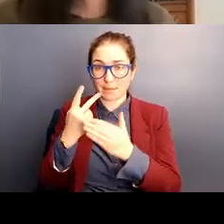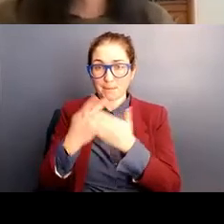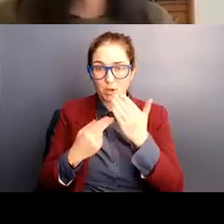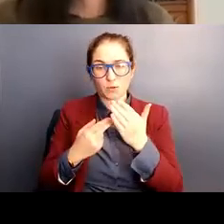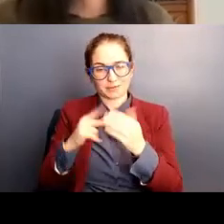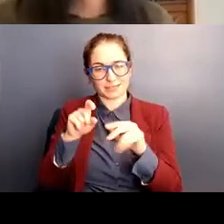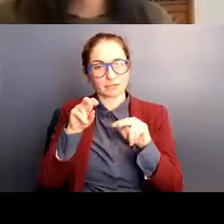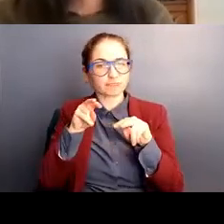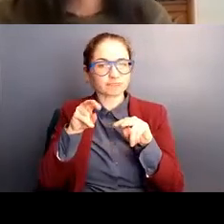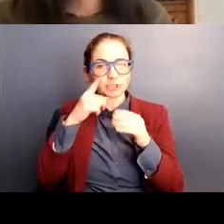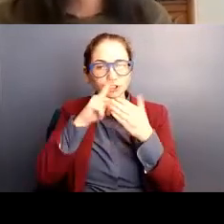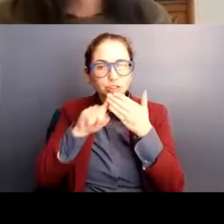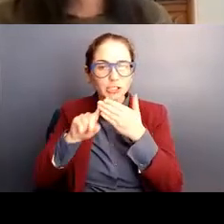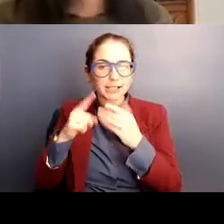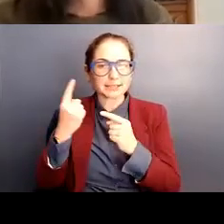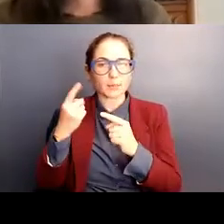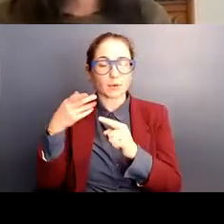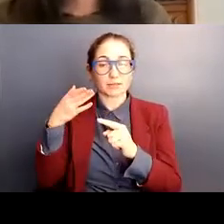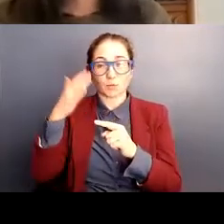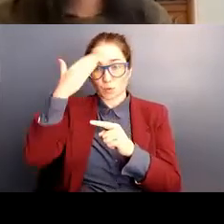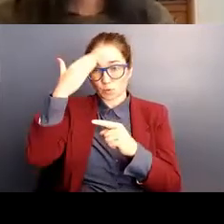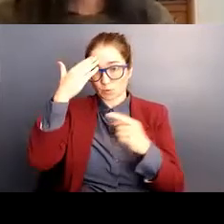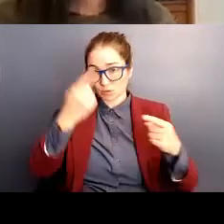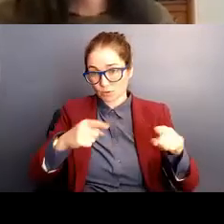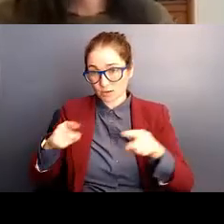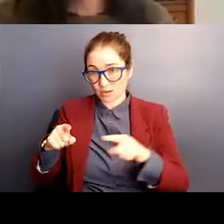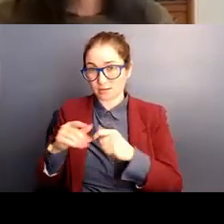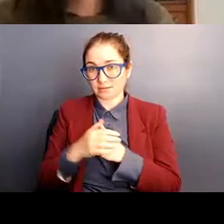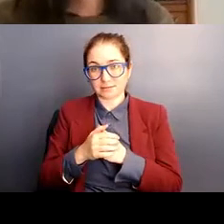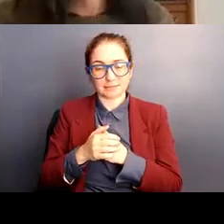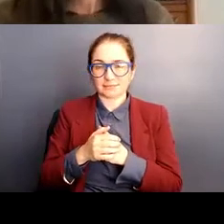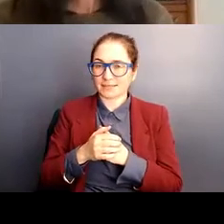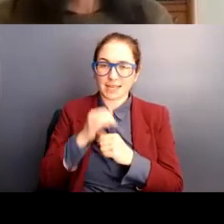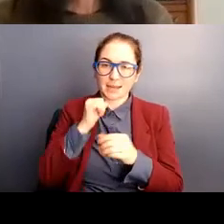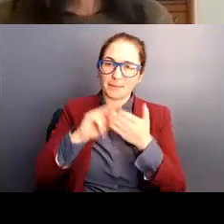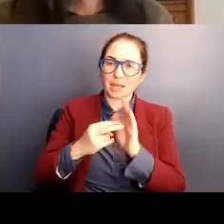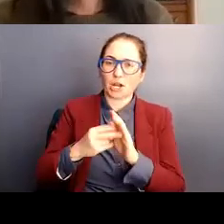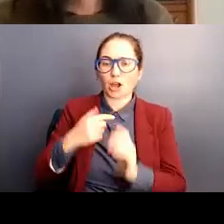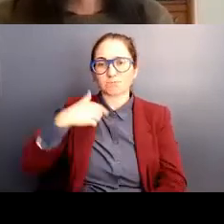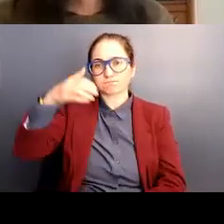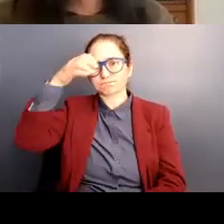by somebody who knows what's going on. It doesn't mean that you know everything. But it -- you know